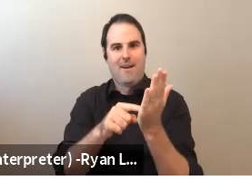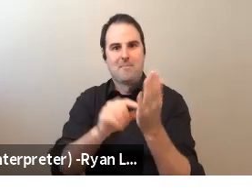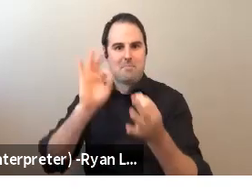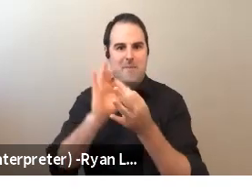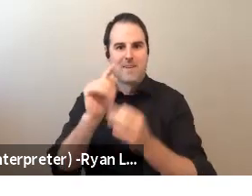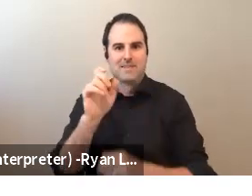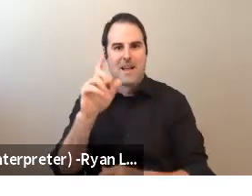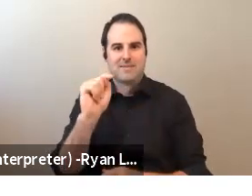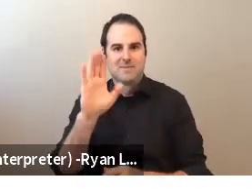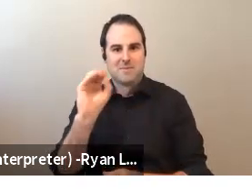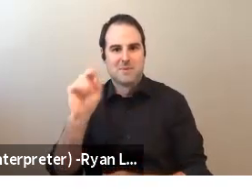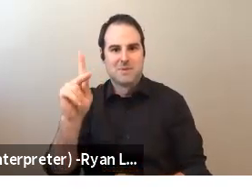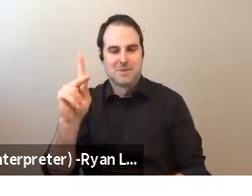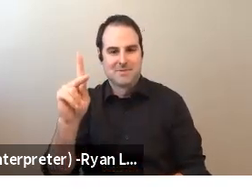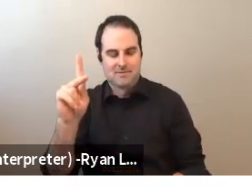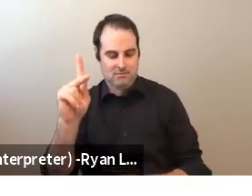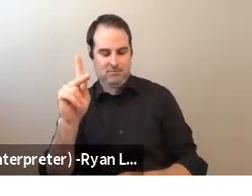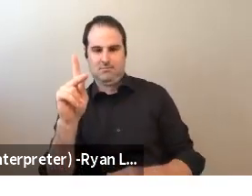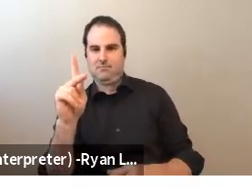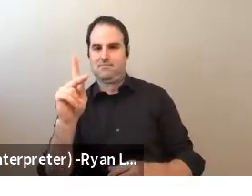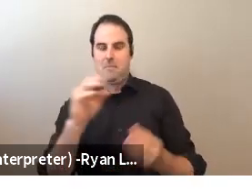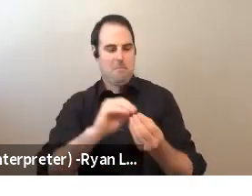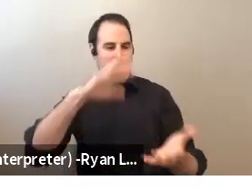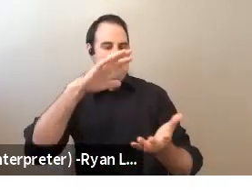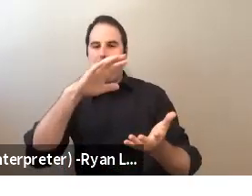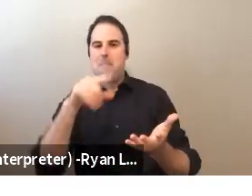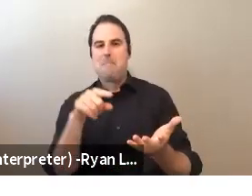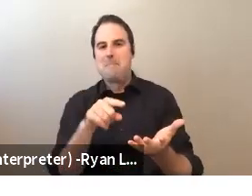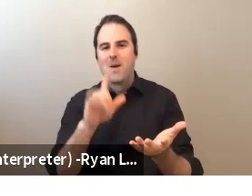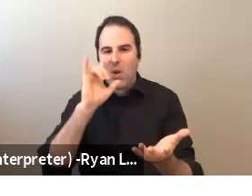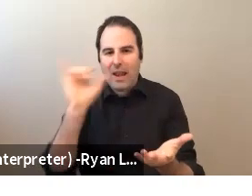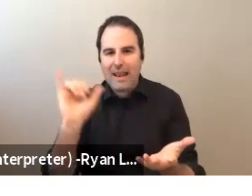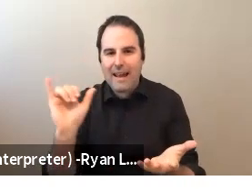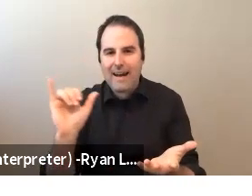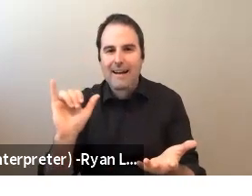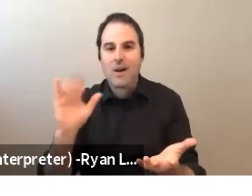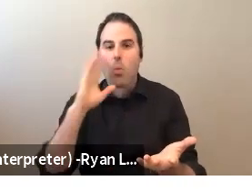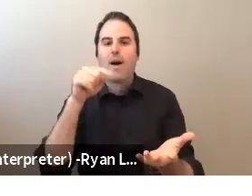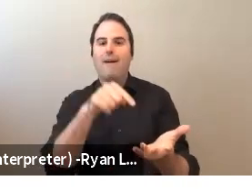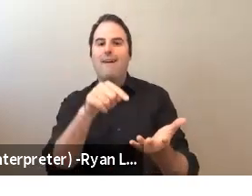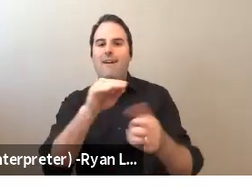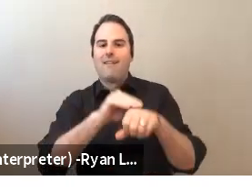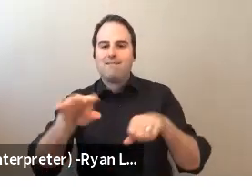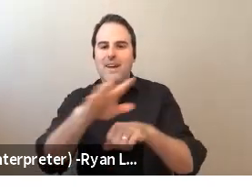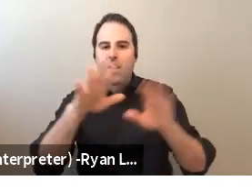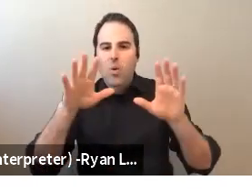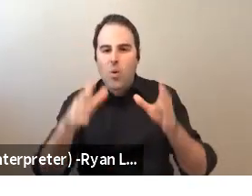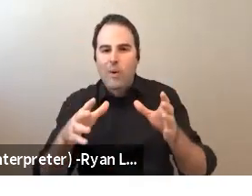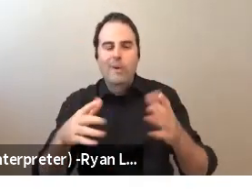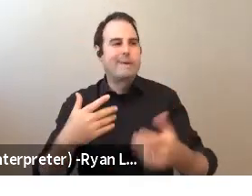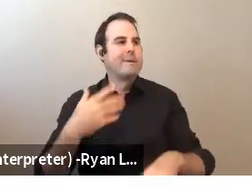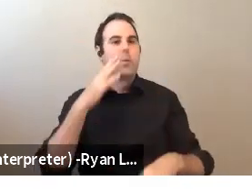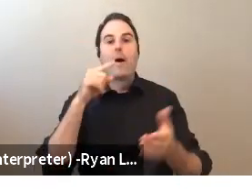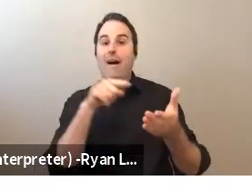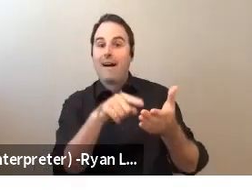Sally Potter: Be what would it look like and how would it change your course. How would it change your teaching, how would that change your